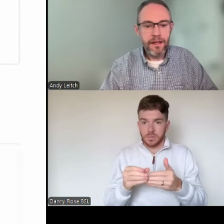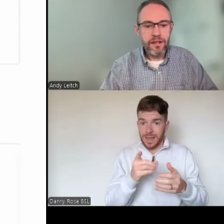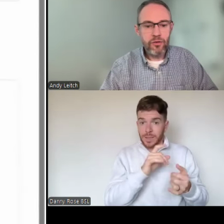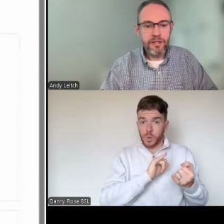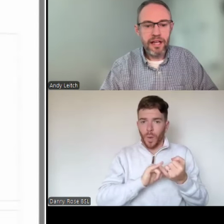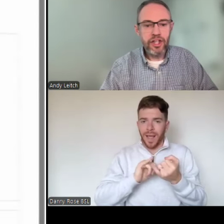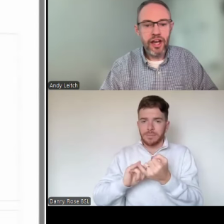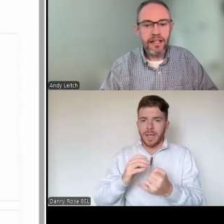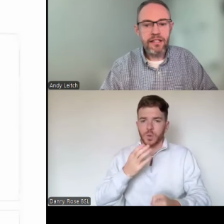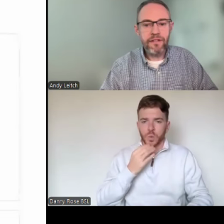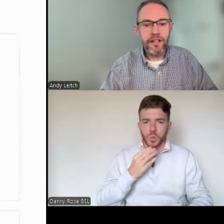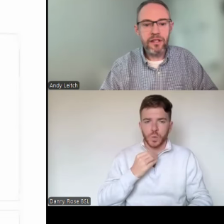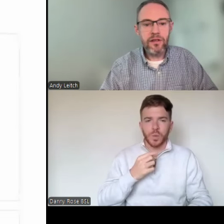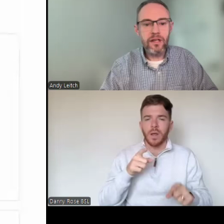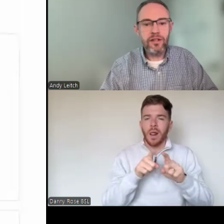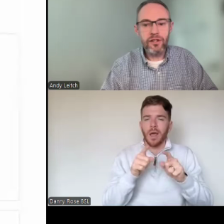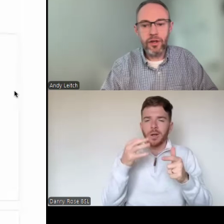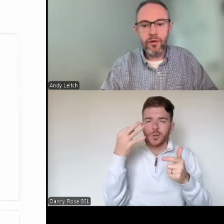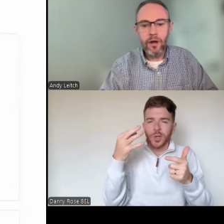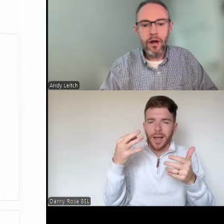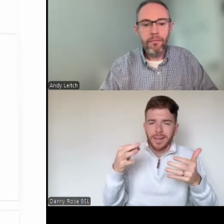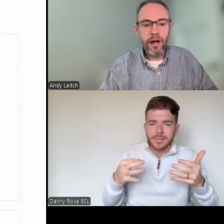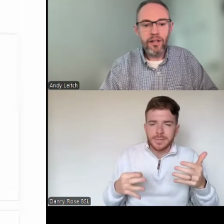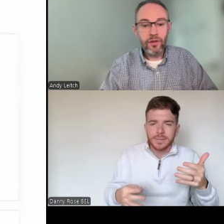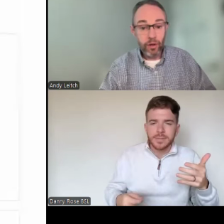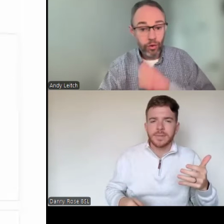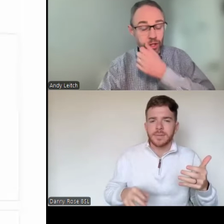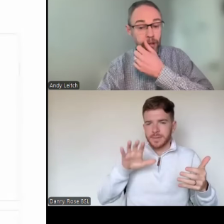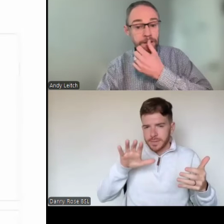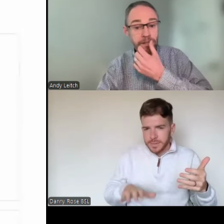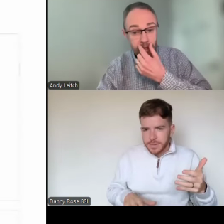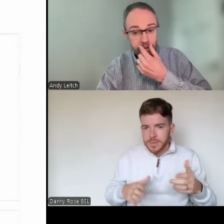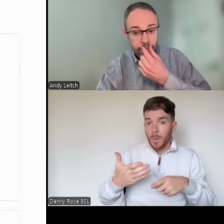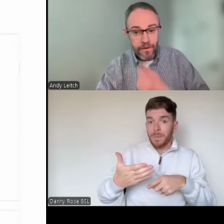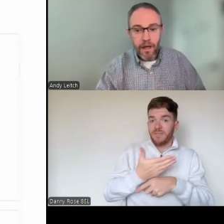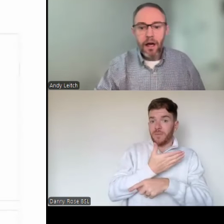This is almost like a checklist of things that you need to do prior to launching your site.